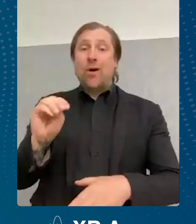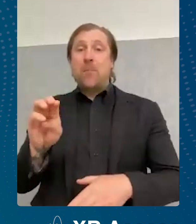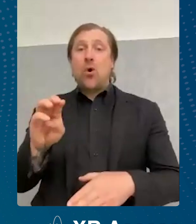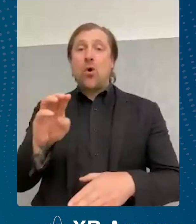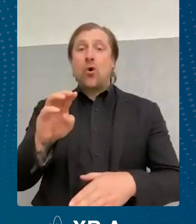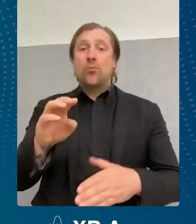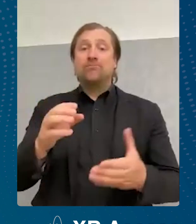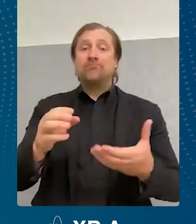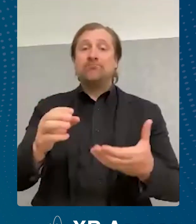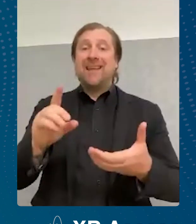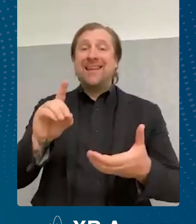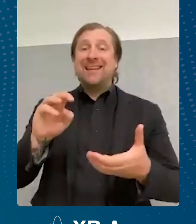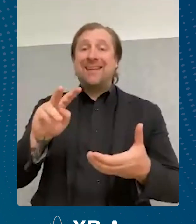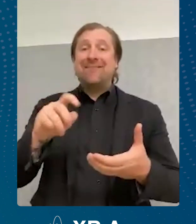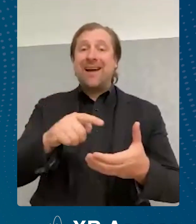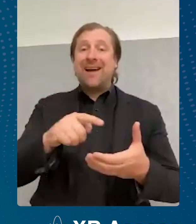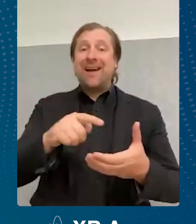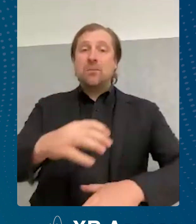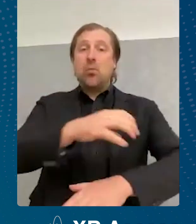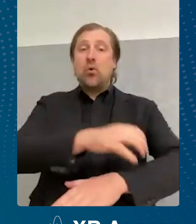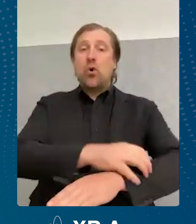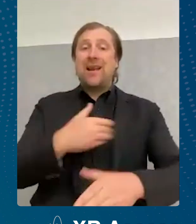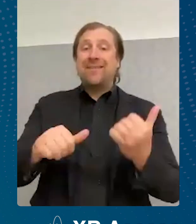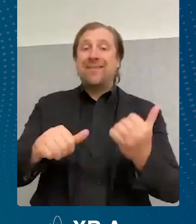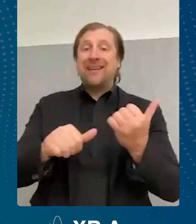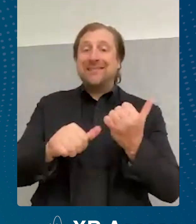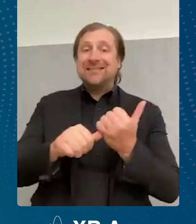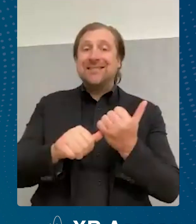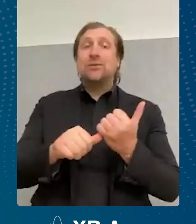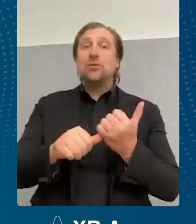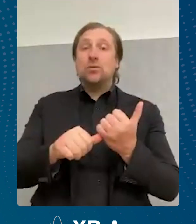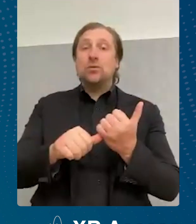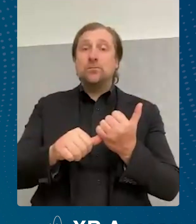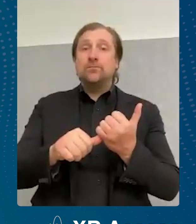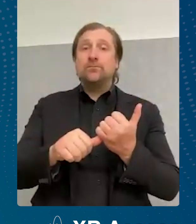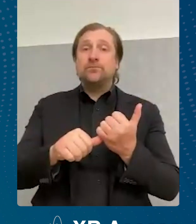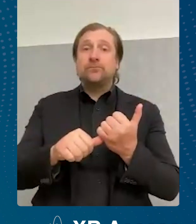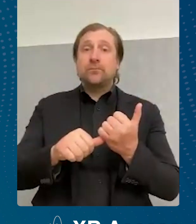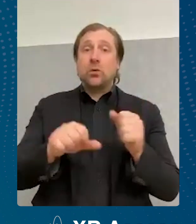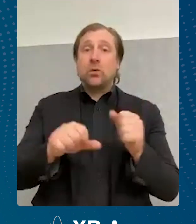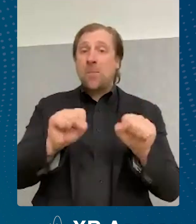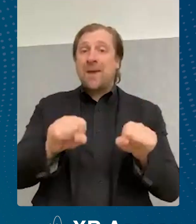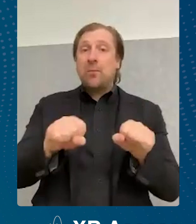and have an assistant to dynamically create